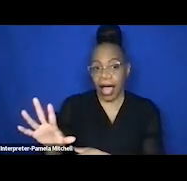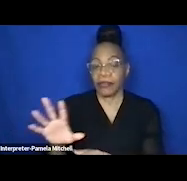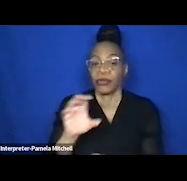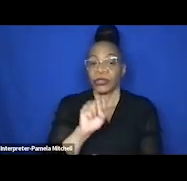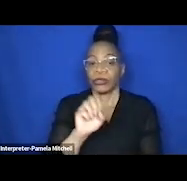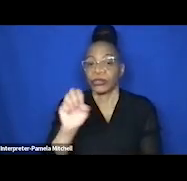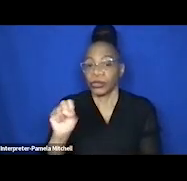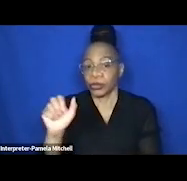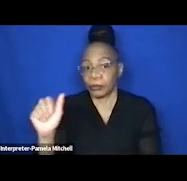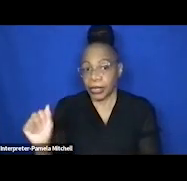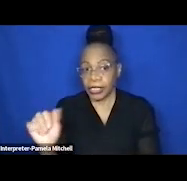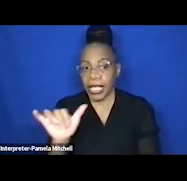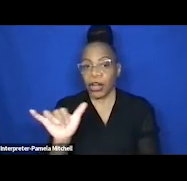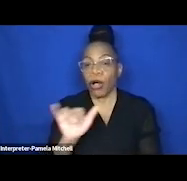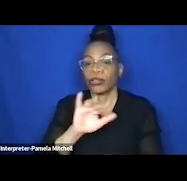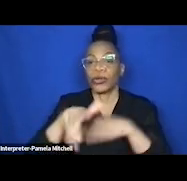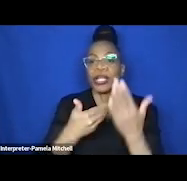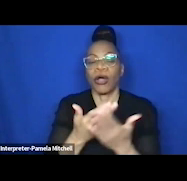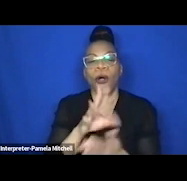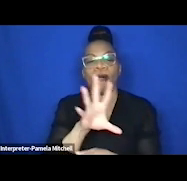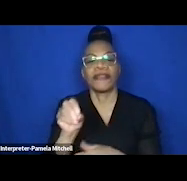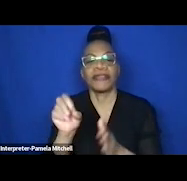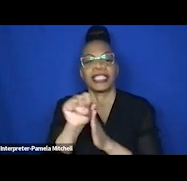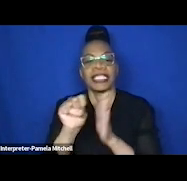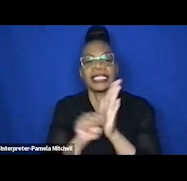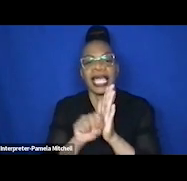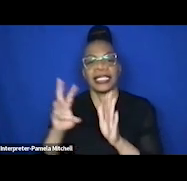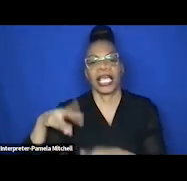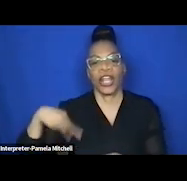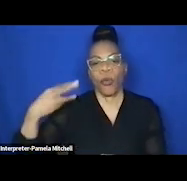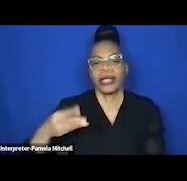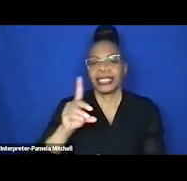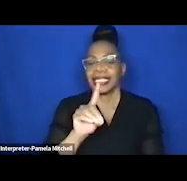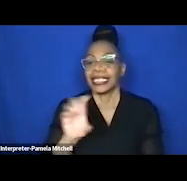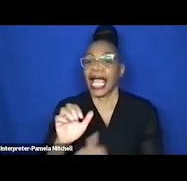You will find SOAR within all 50 states and Washington DC. How it's implemented may look differently state by state.